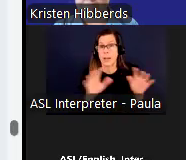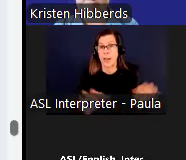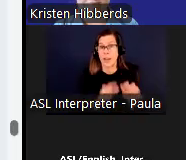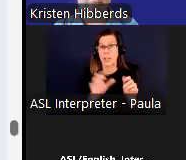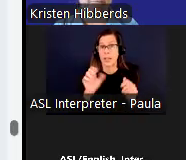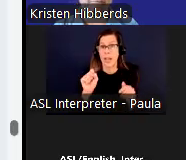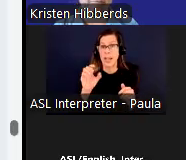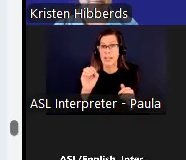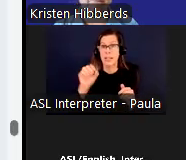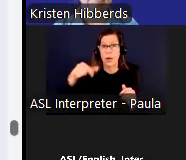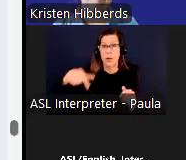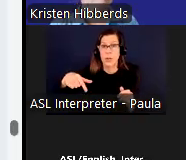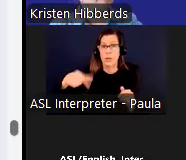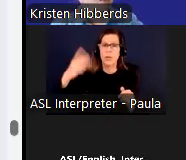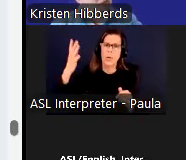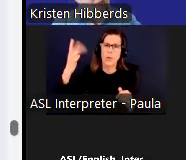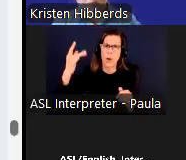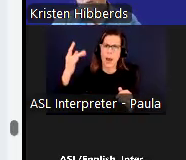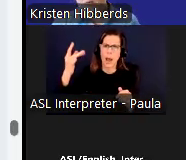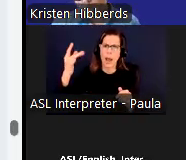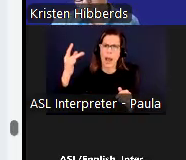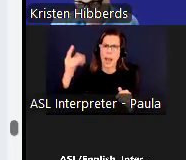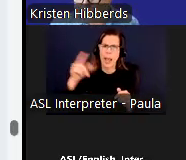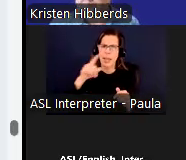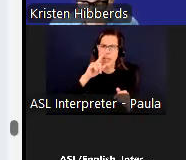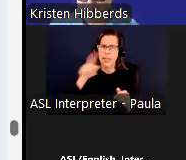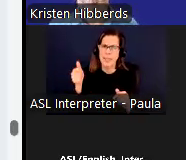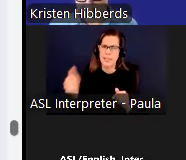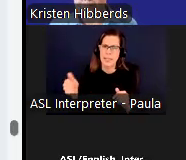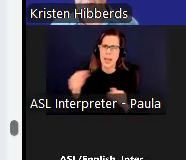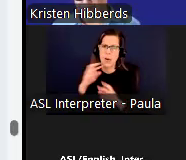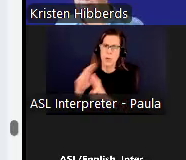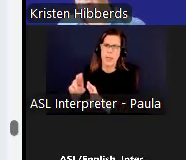What is the rationale that the that the self report incidents that come from a